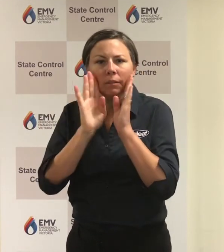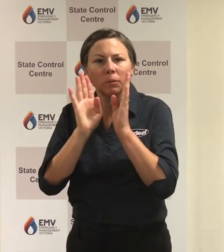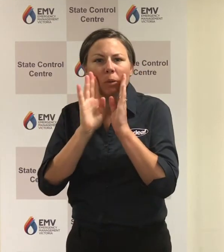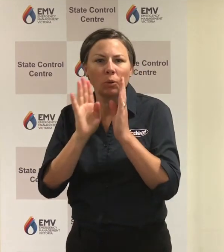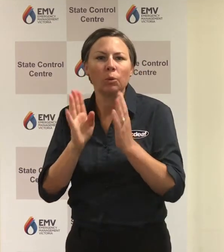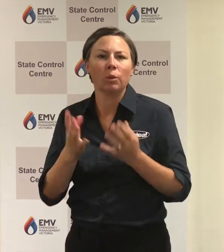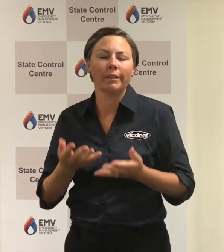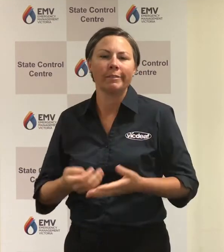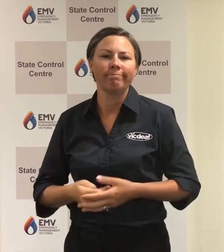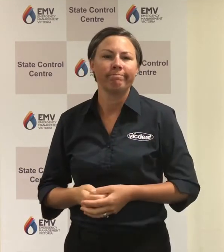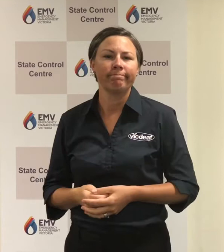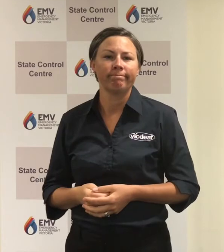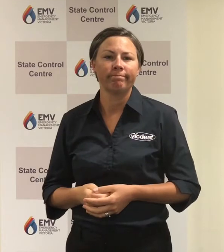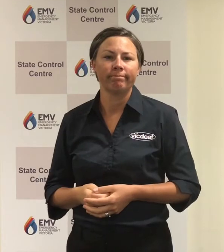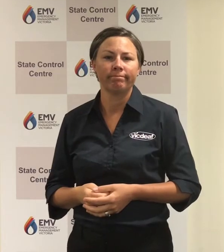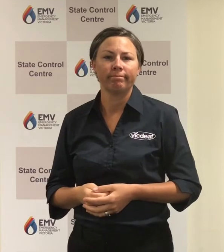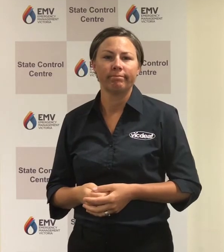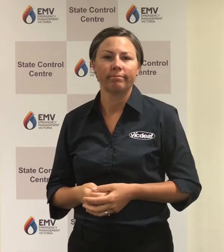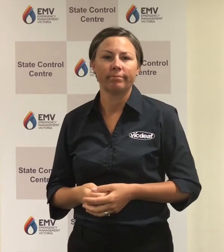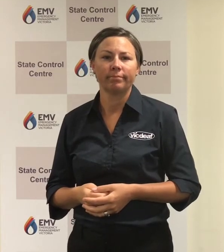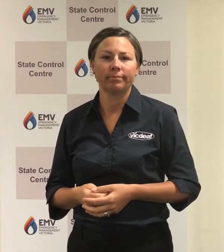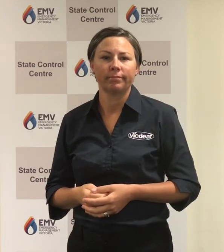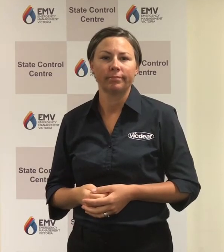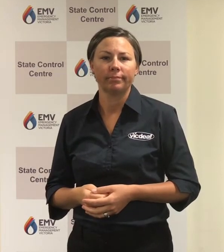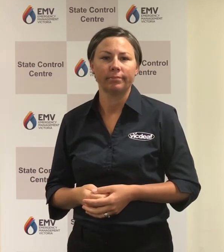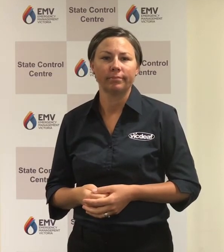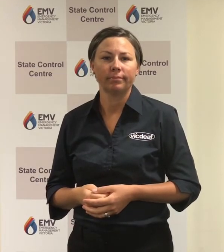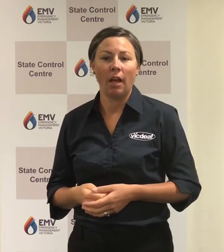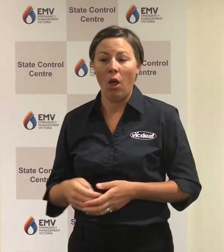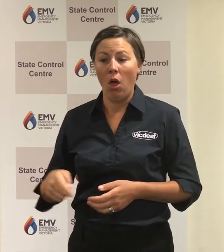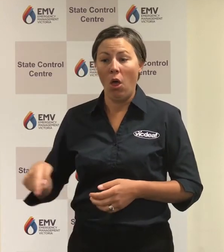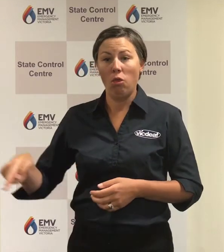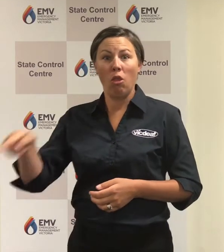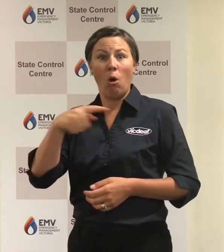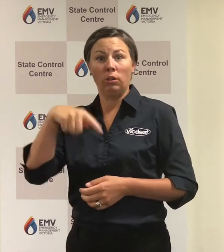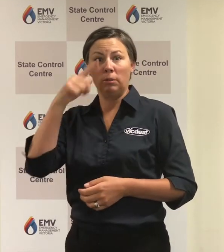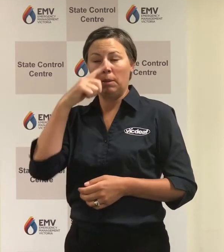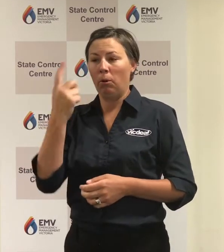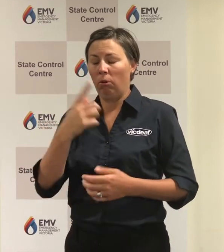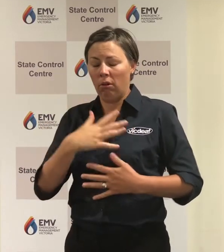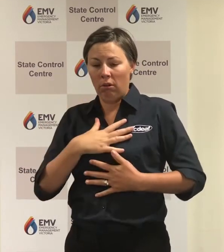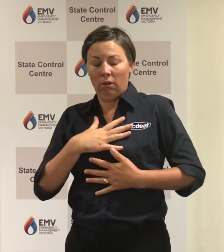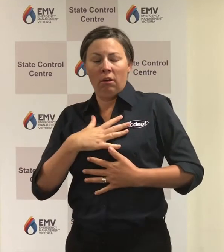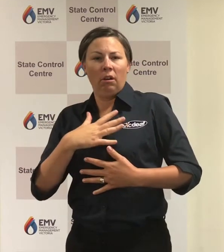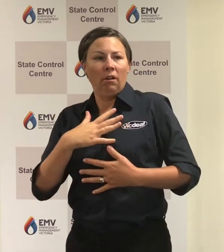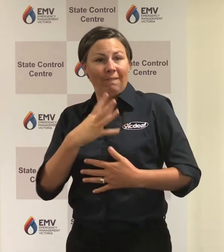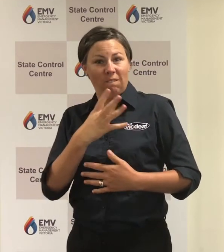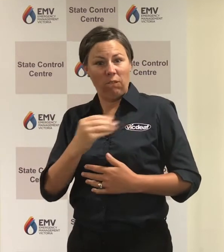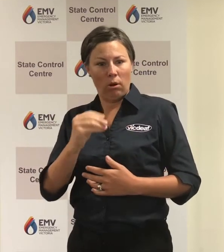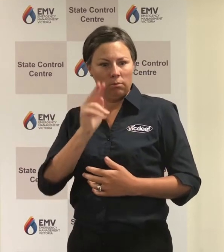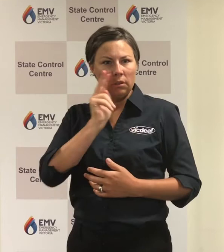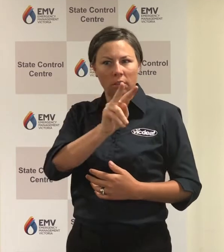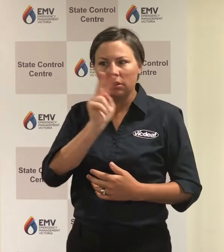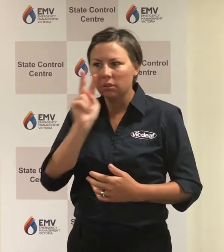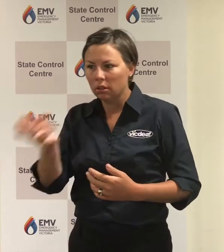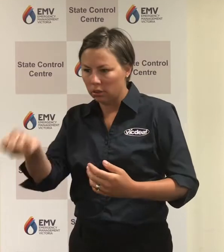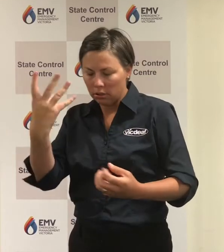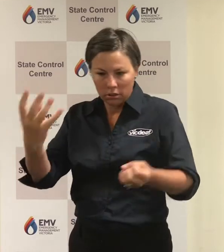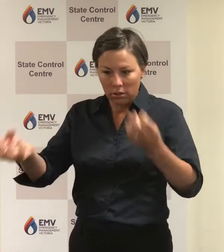The people who may be affected in this way may be people who have perhaps had a tragedy